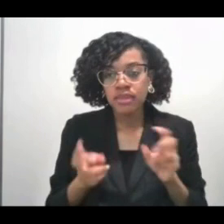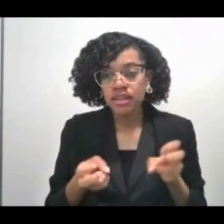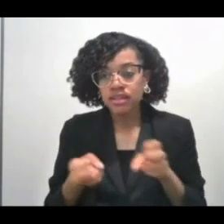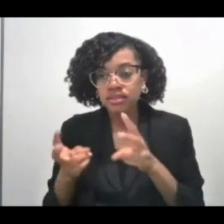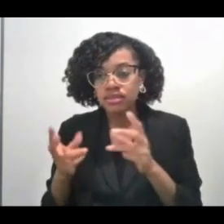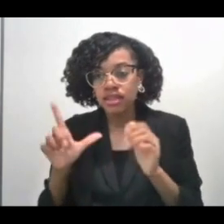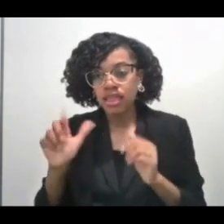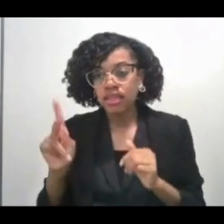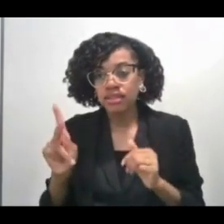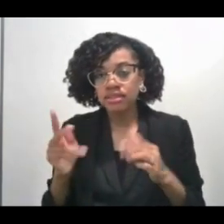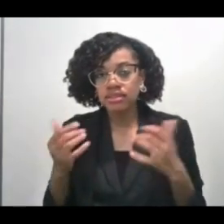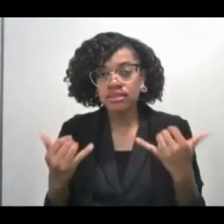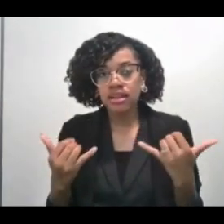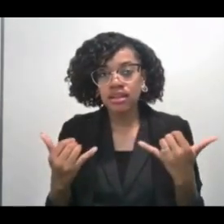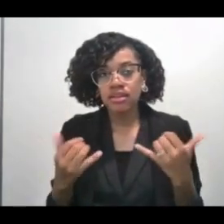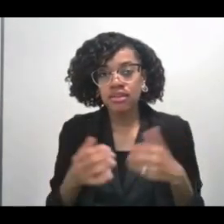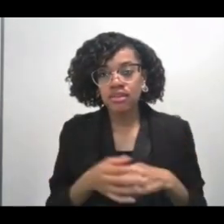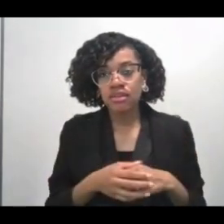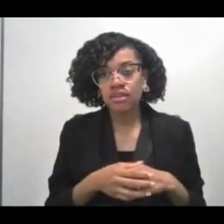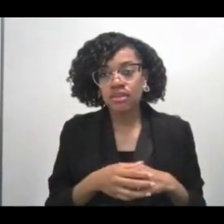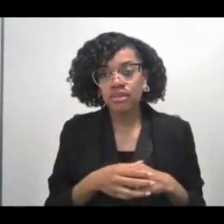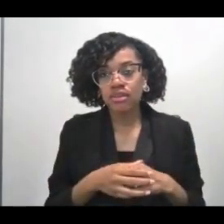part of the US climate resilience Toolkit, which is